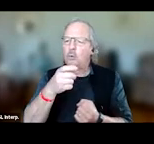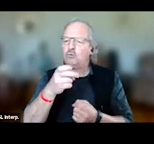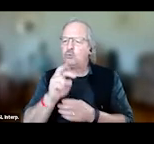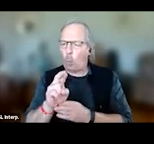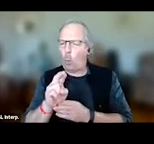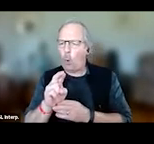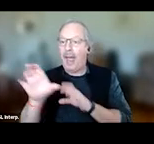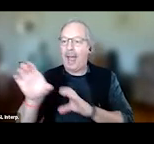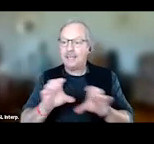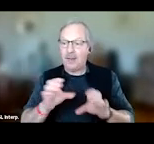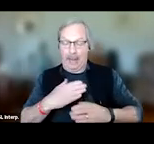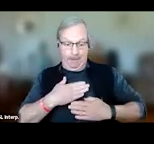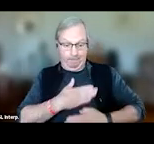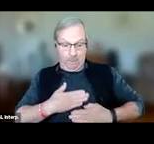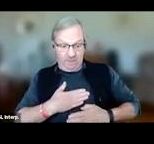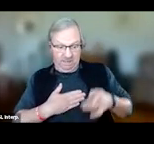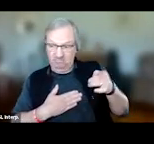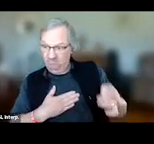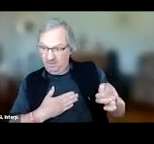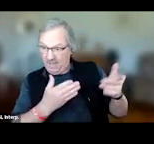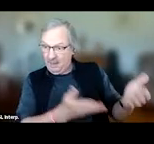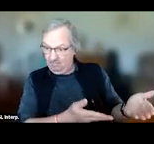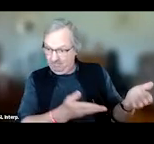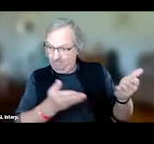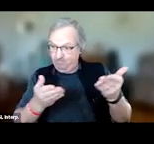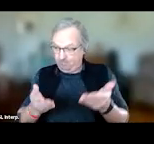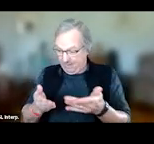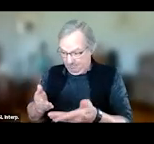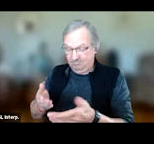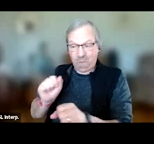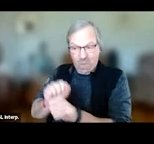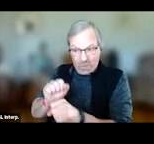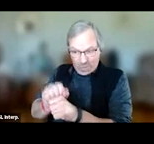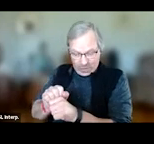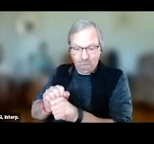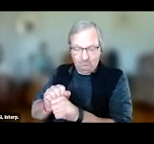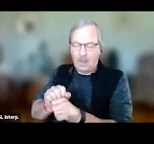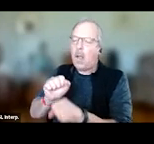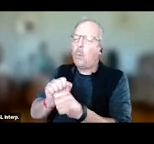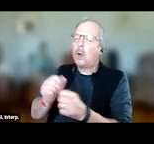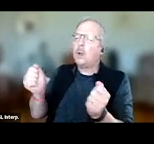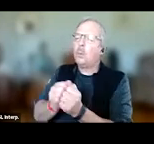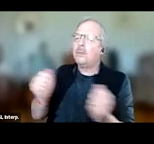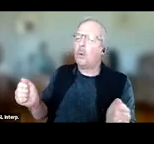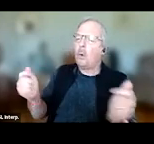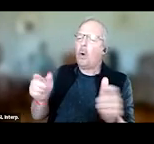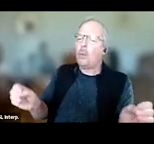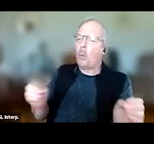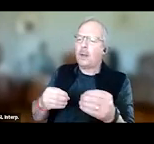what SOAR brings to the table and working with all of the organizations that are at the table.